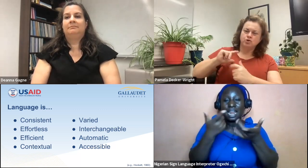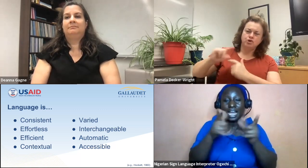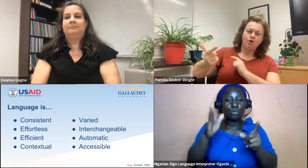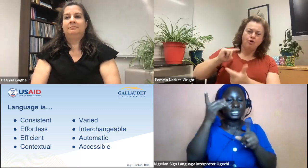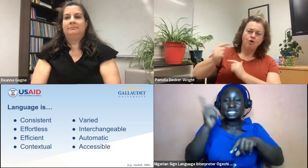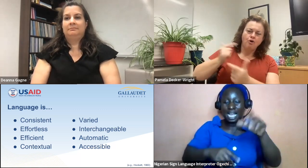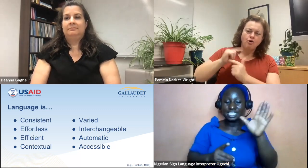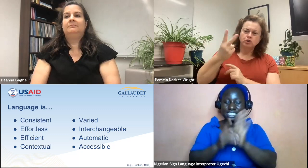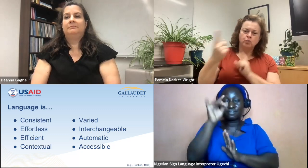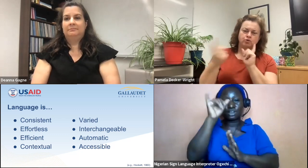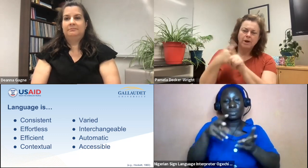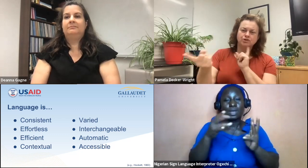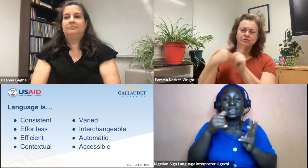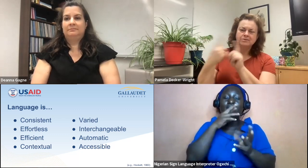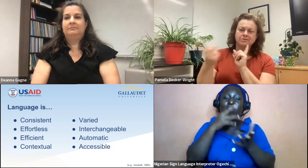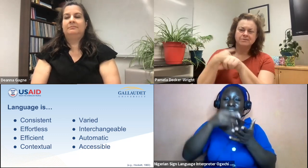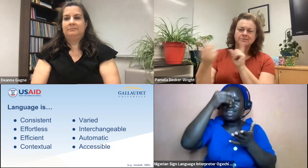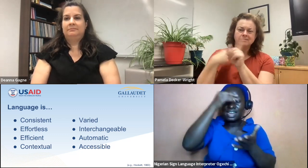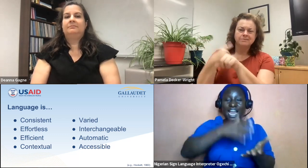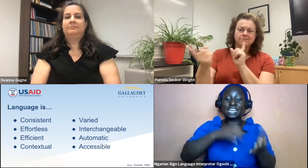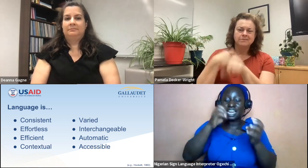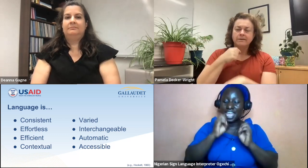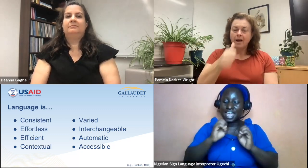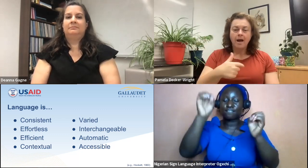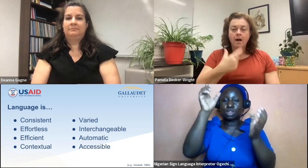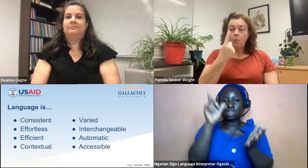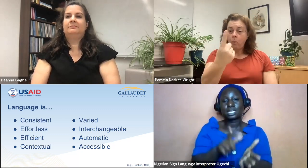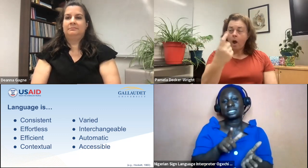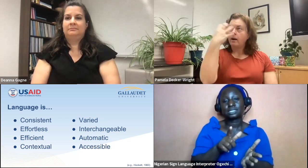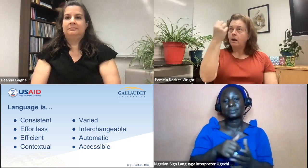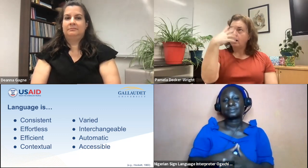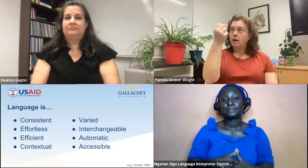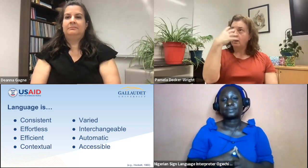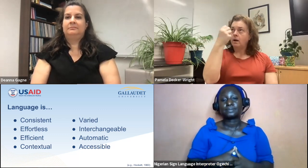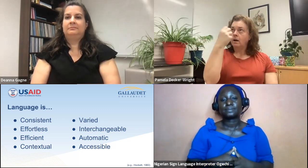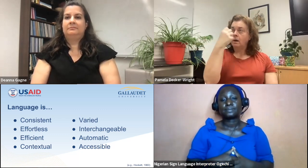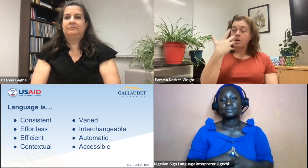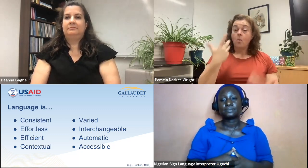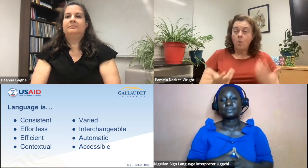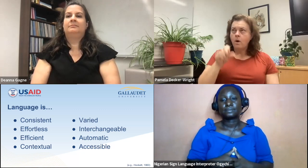and with languages. They're used for interaction. They must be interchangeable between 2 or more people.